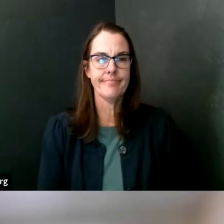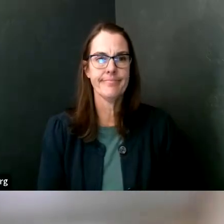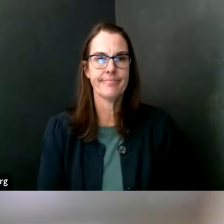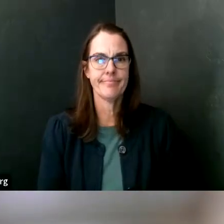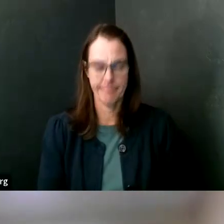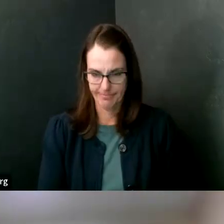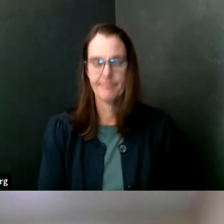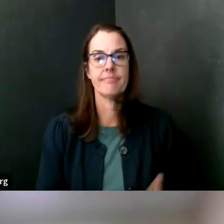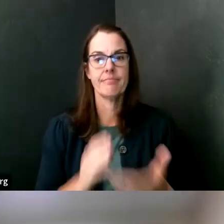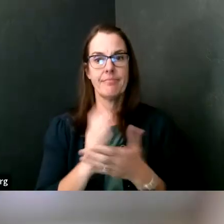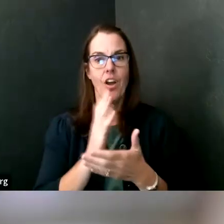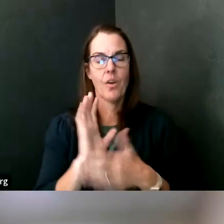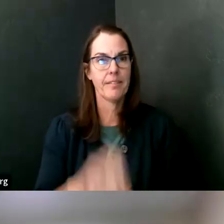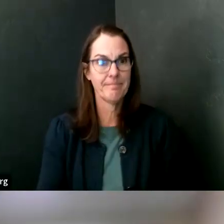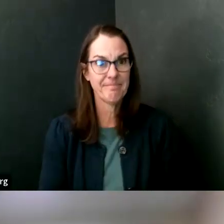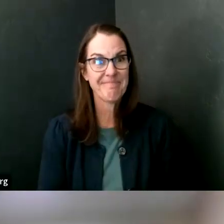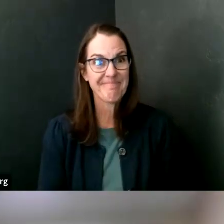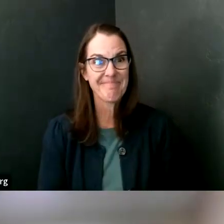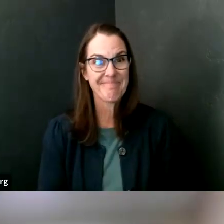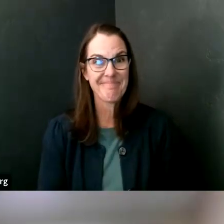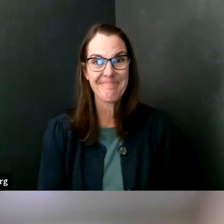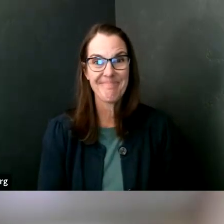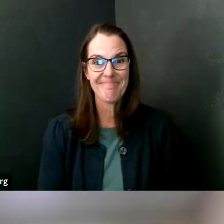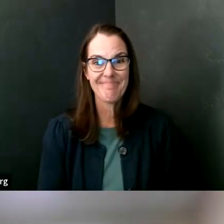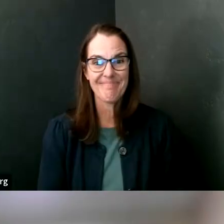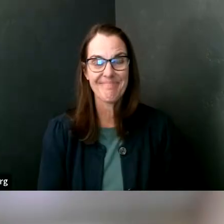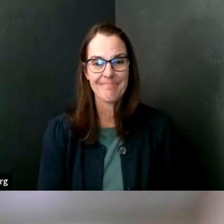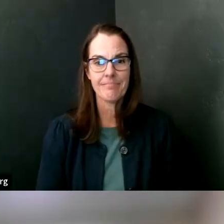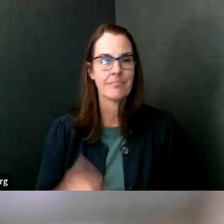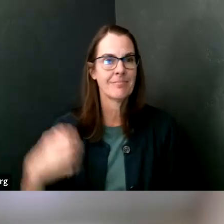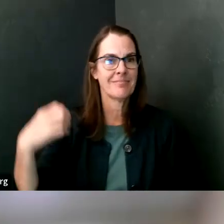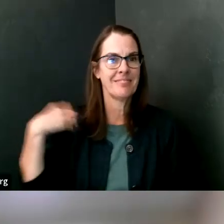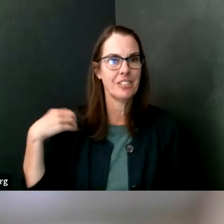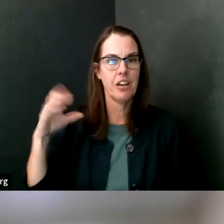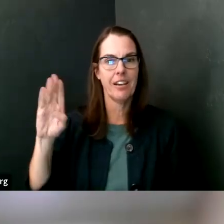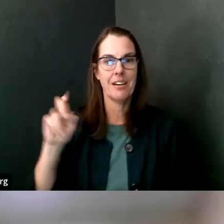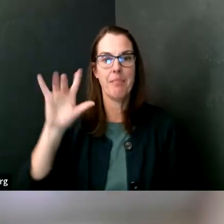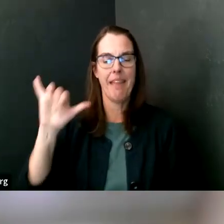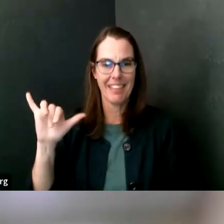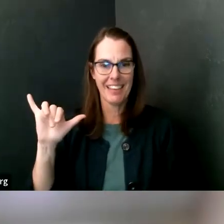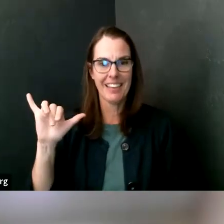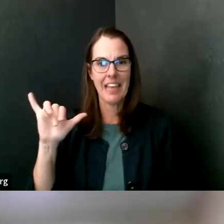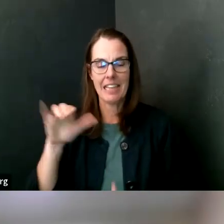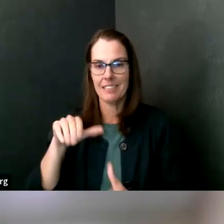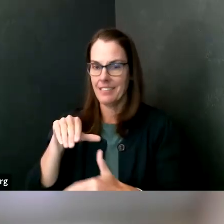All right. Okay. Well, it looks like um Chair Bailey has entered the chat literally. So,